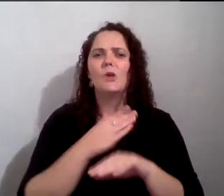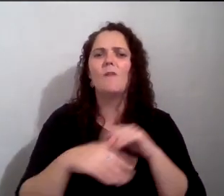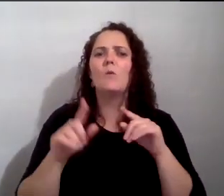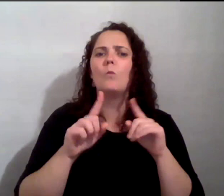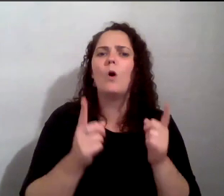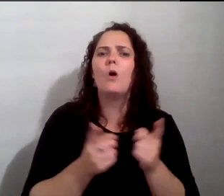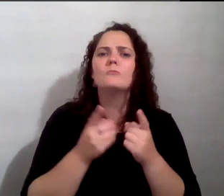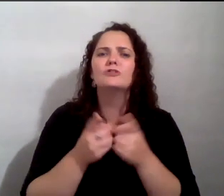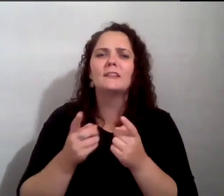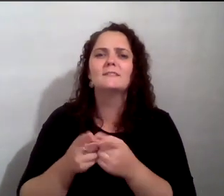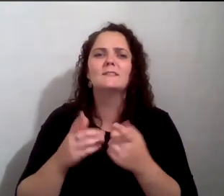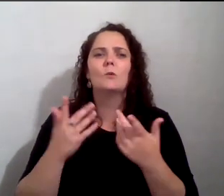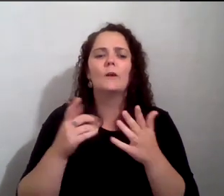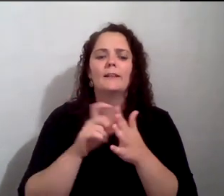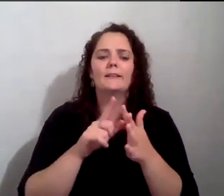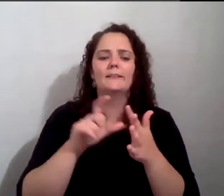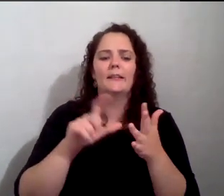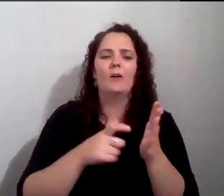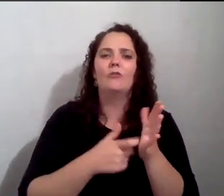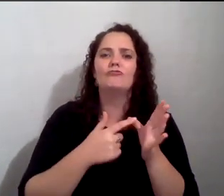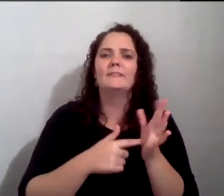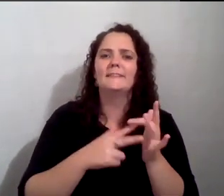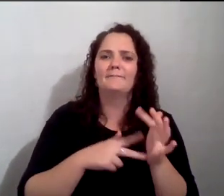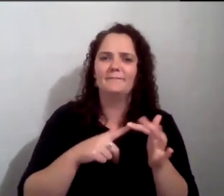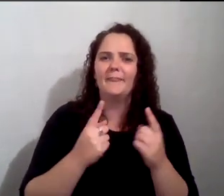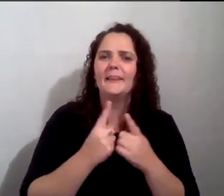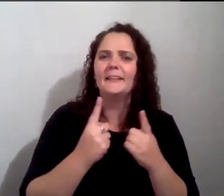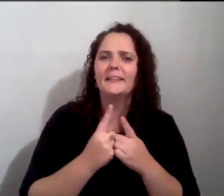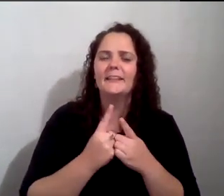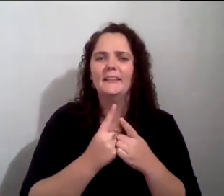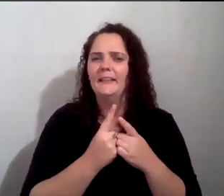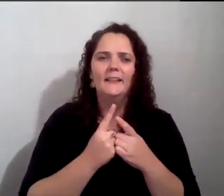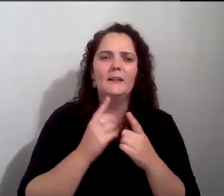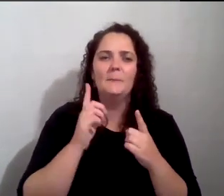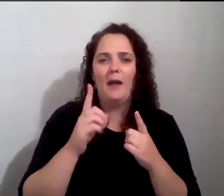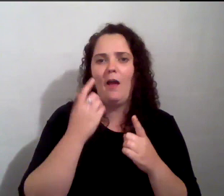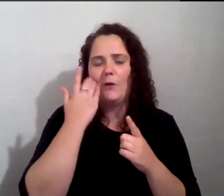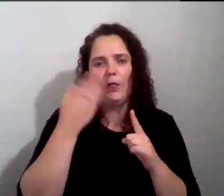talk a bit more about the history of objects and decorative arts within Australian art history but it kind of ends up